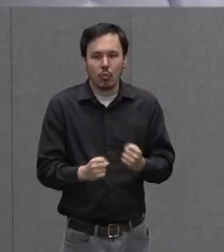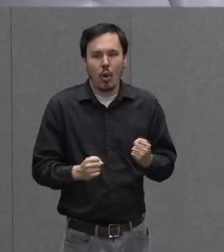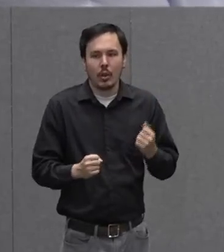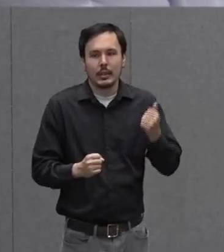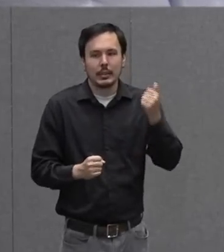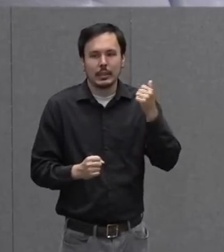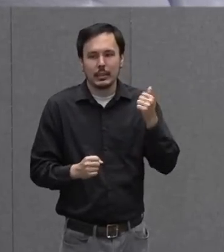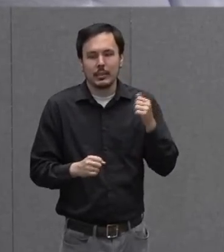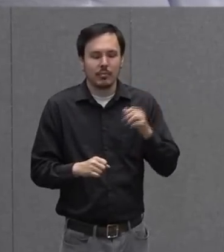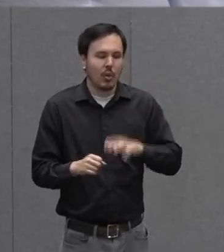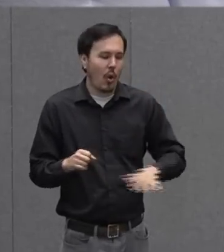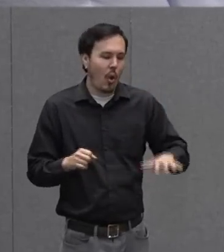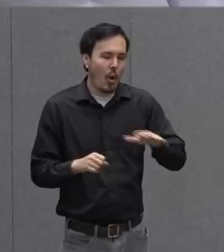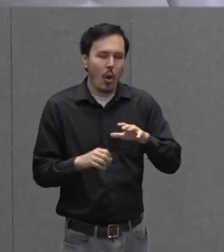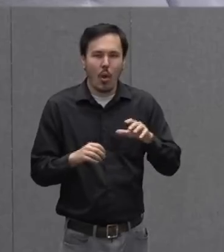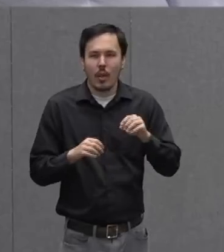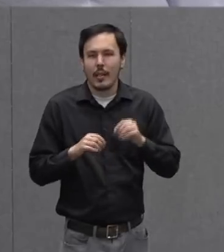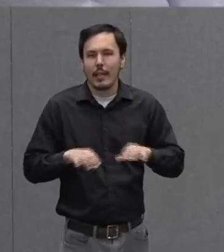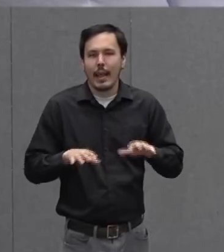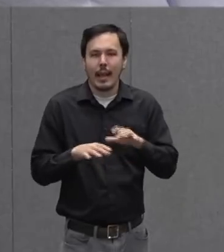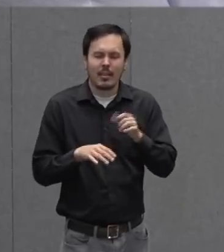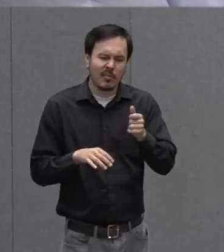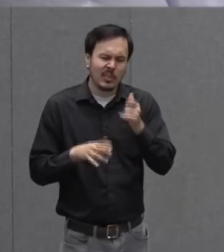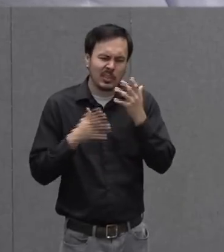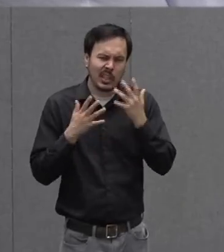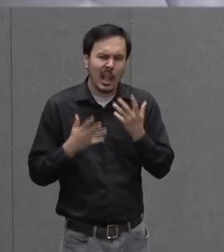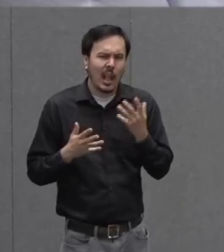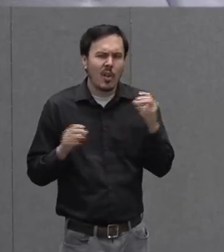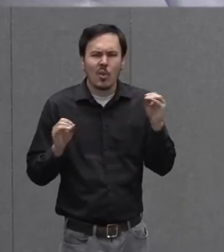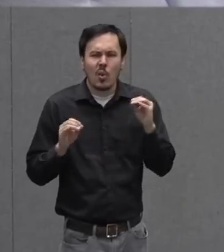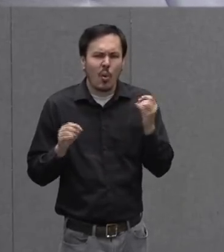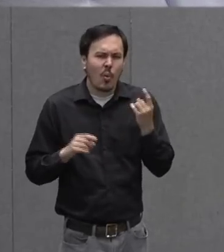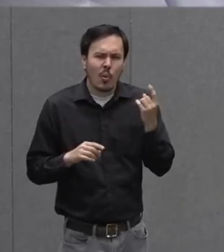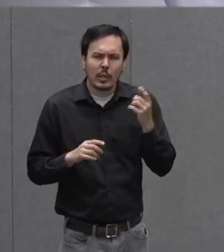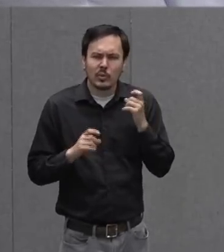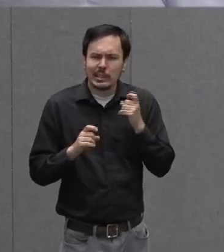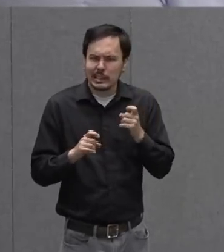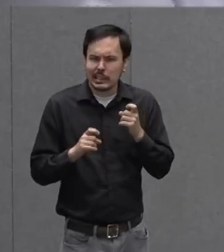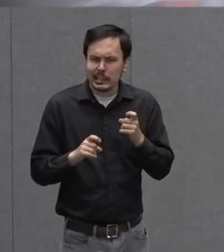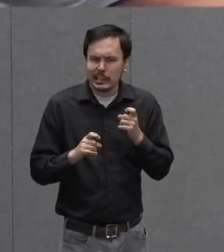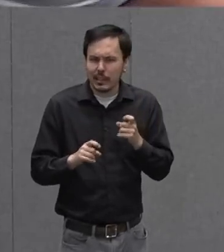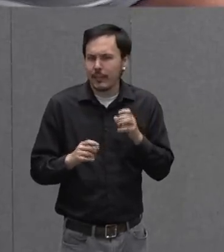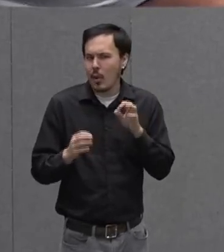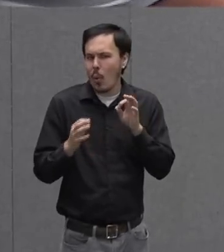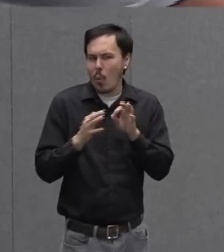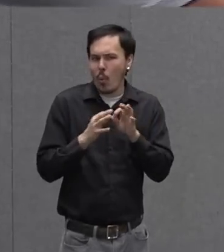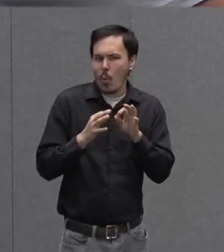but he was sad because no one would give him a worthy challenge.